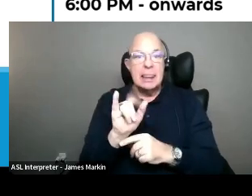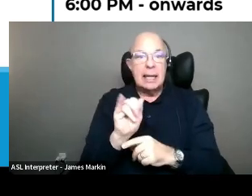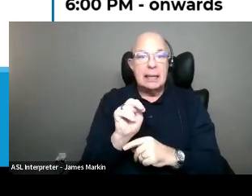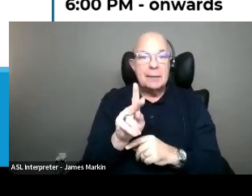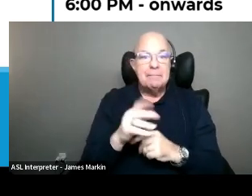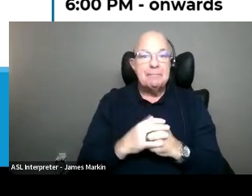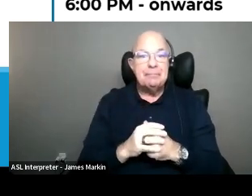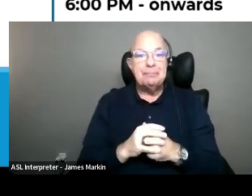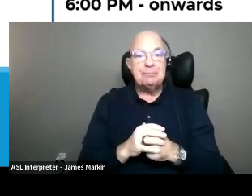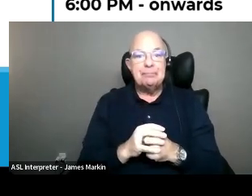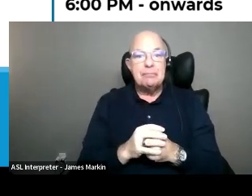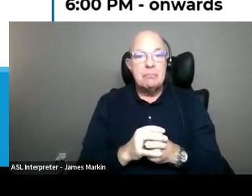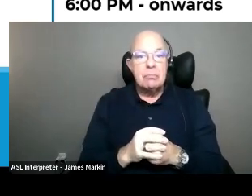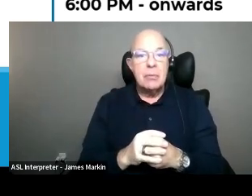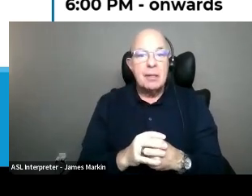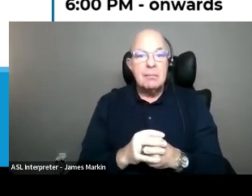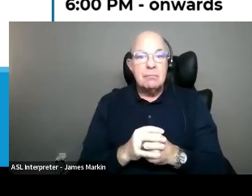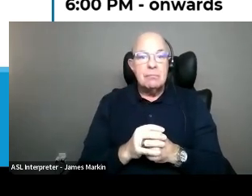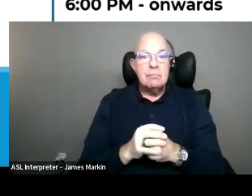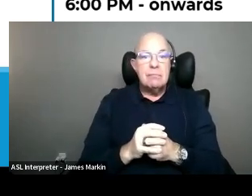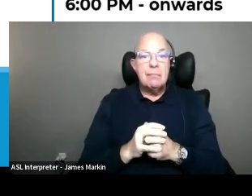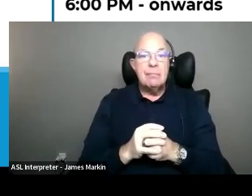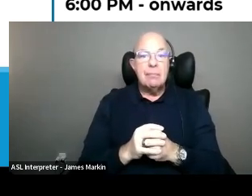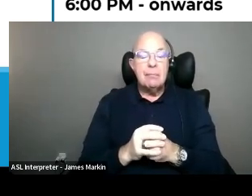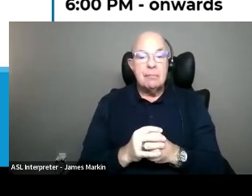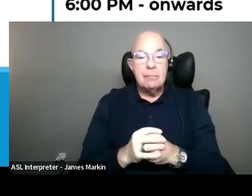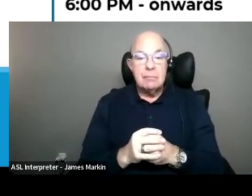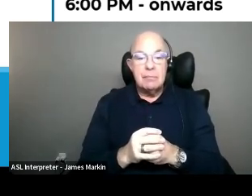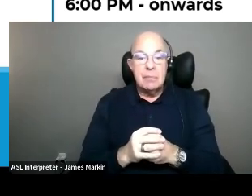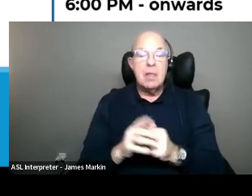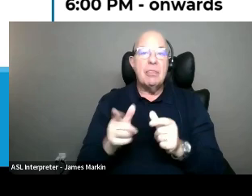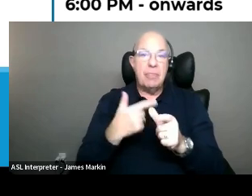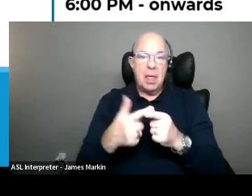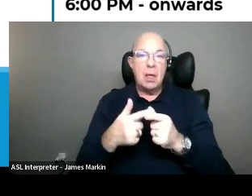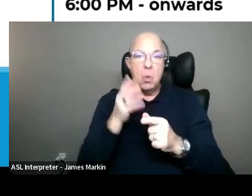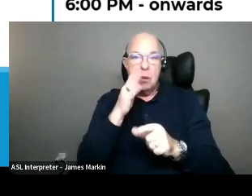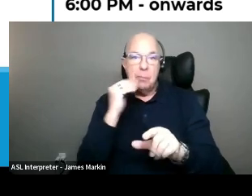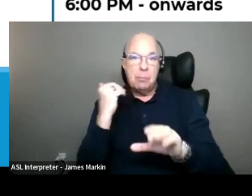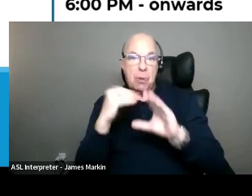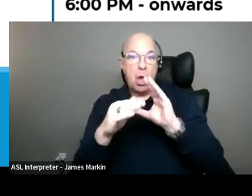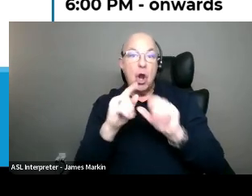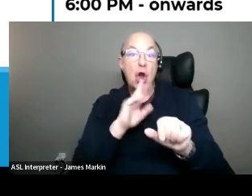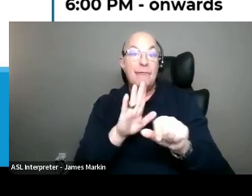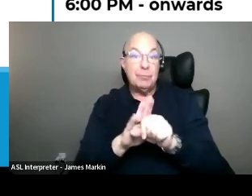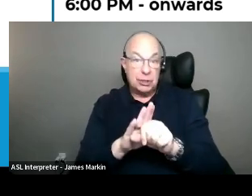Melissa Wong (she/her), SPT: And and then you should get a confirmation once you send that email.